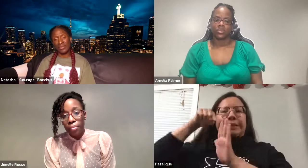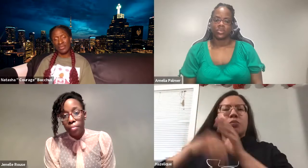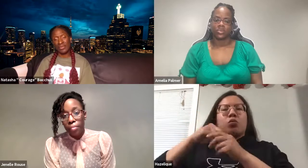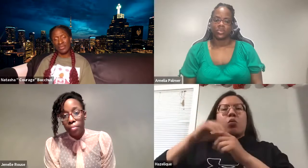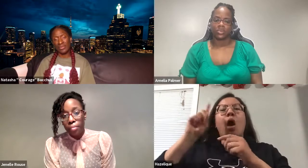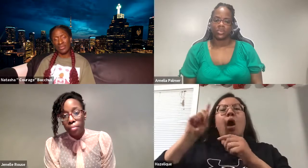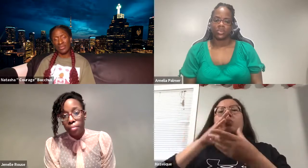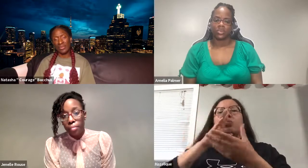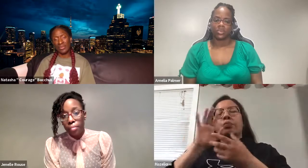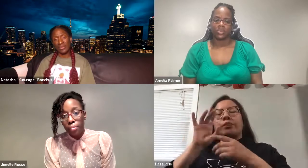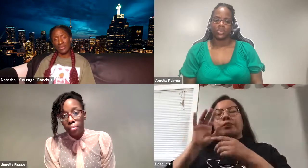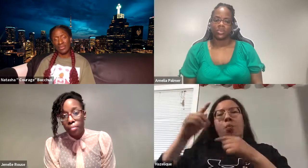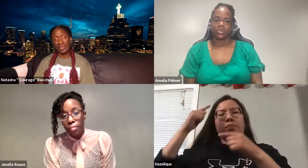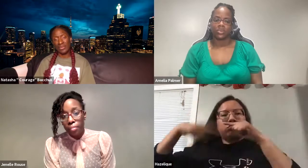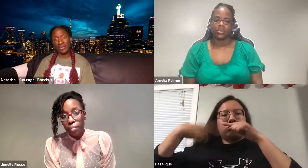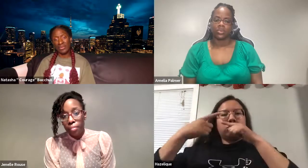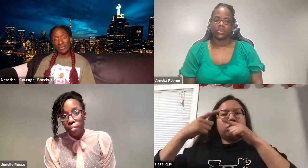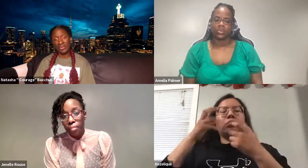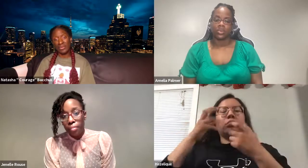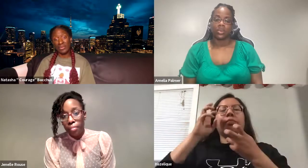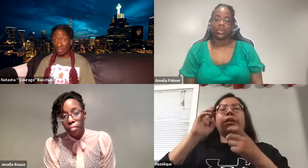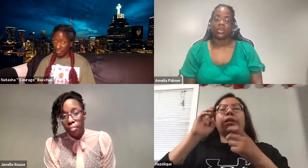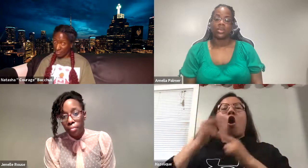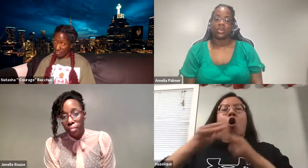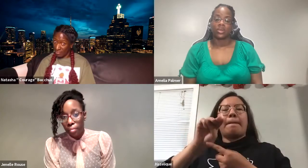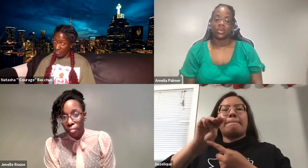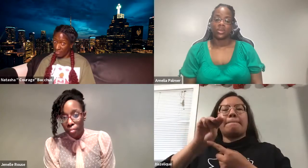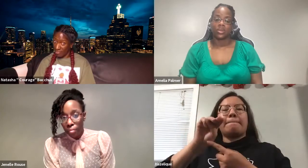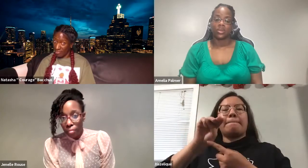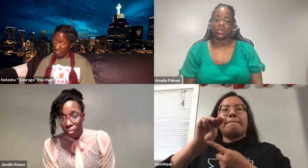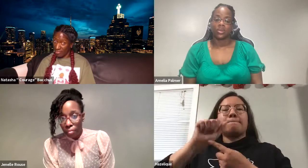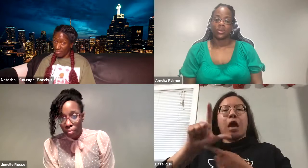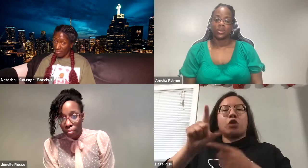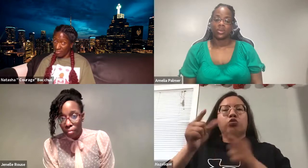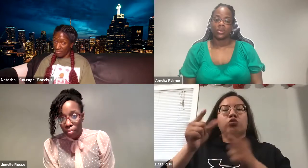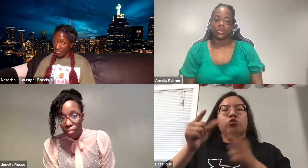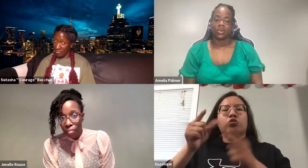oneida sign language and indigenous languages, just how i would process that information